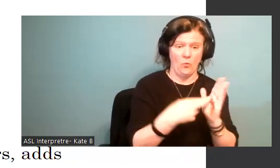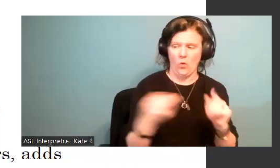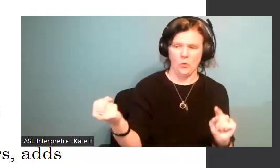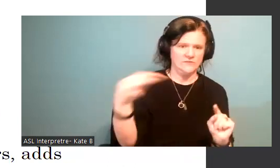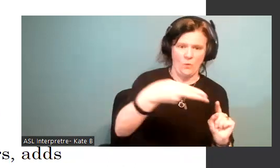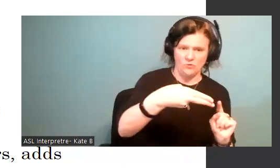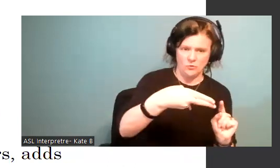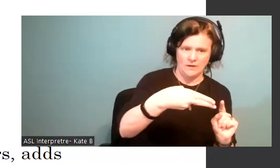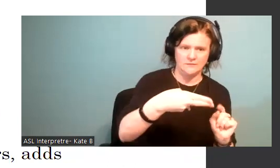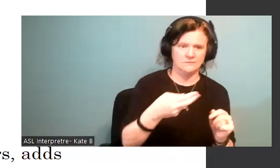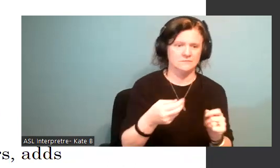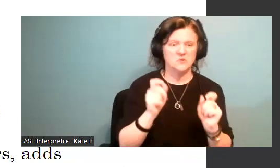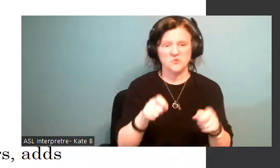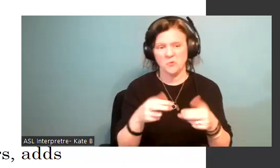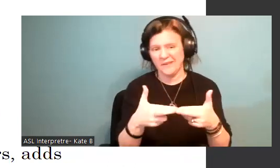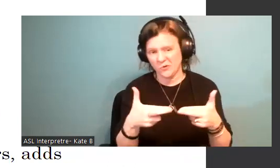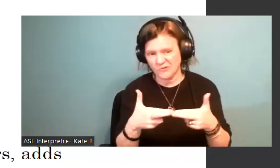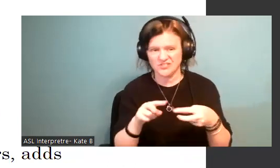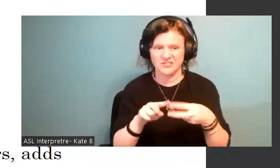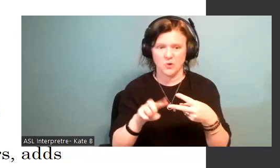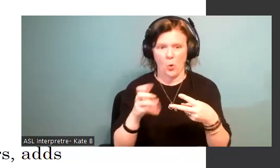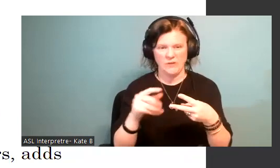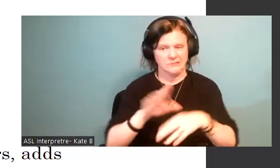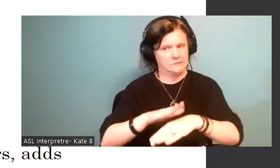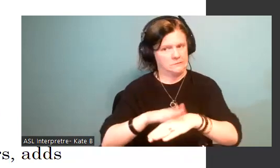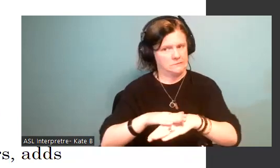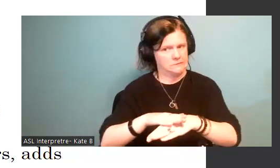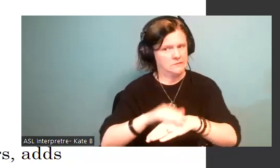separate the articles.